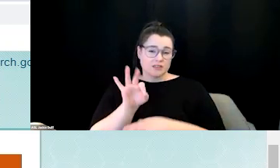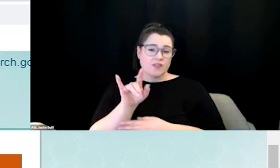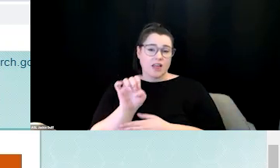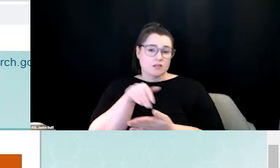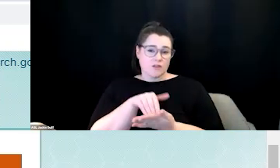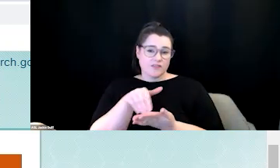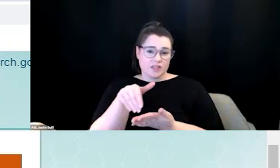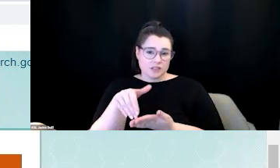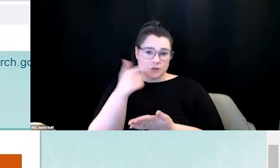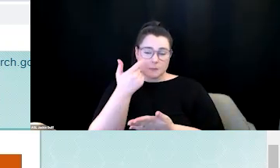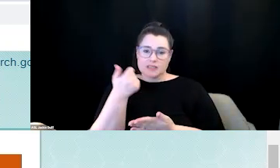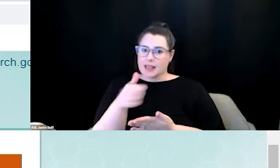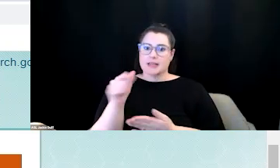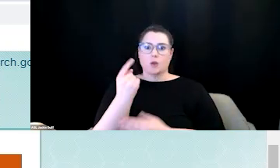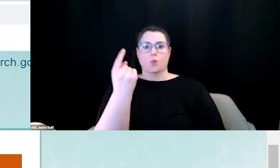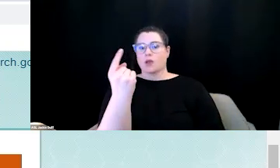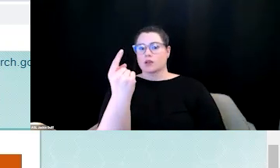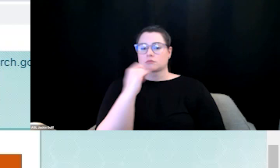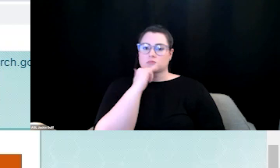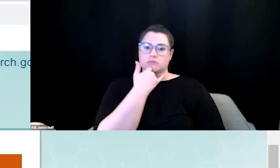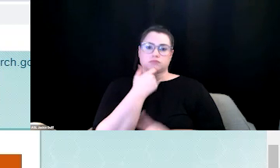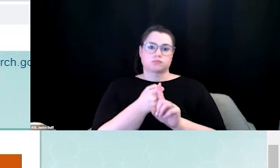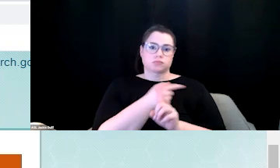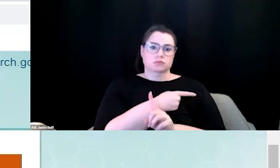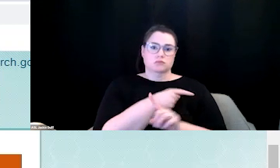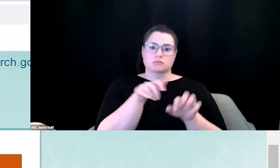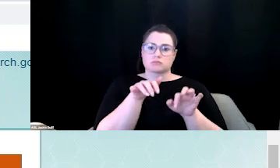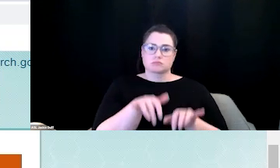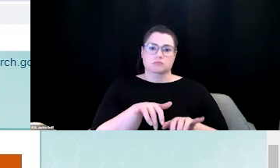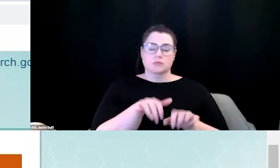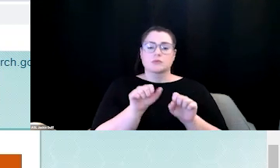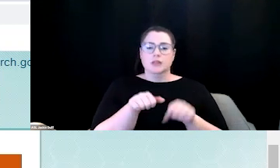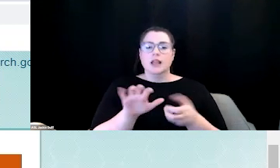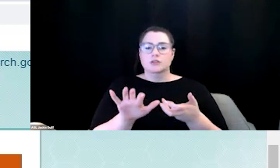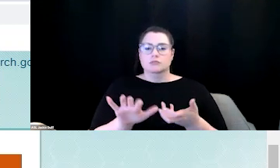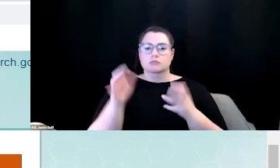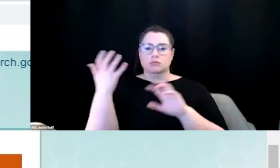because any one invalid issue can cause a problem with the entire file.